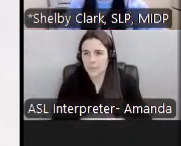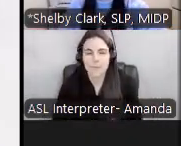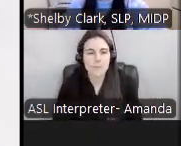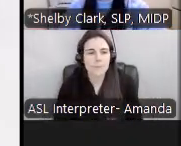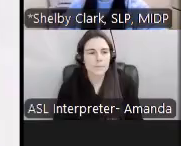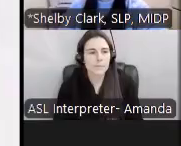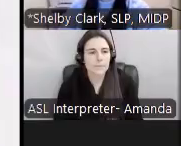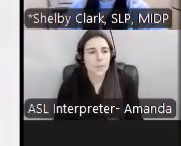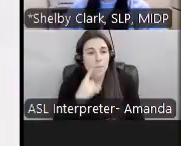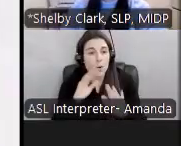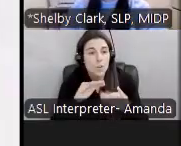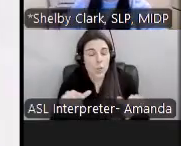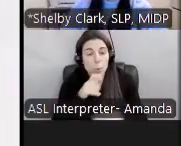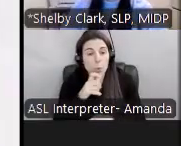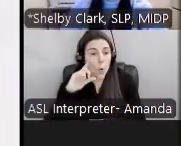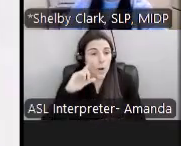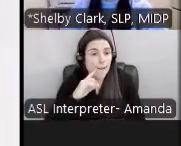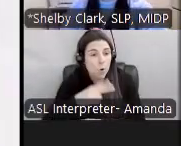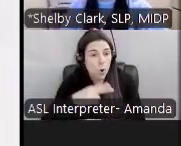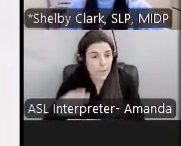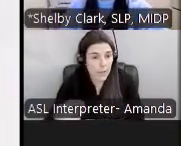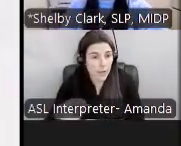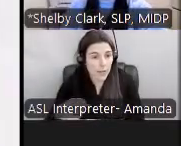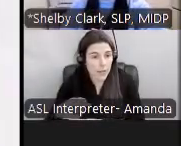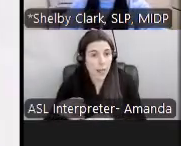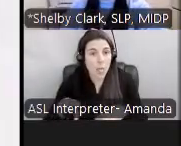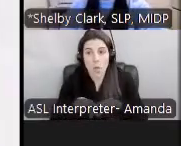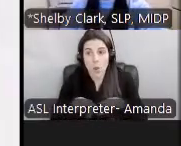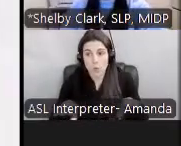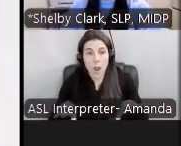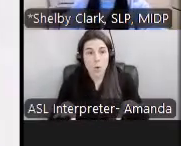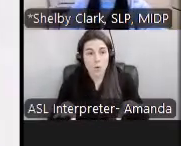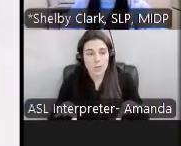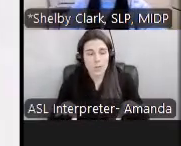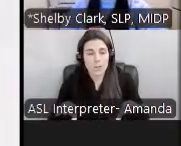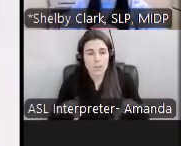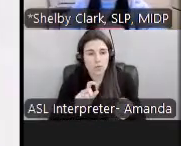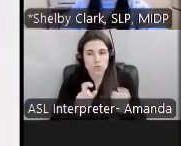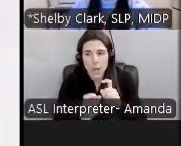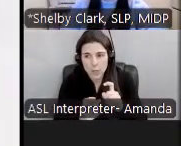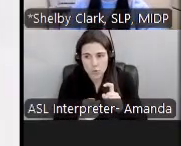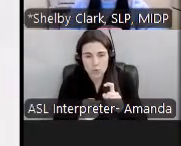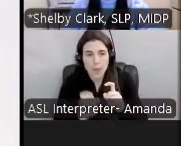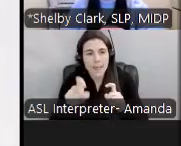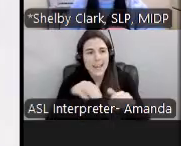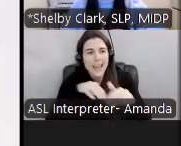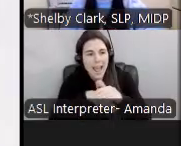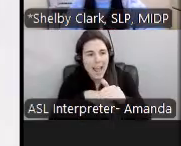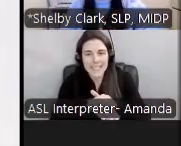For children who are deaf or hard of hearing, the ground is adapted a little bit. They need access to a language modality